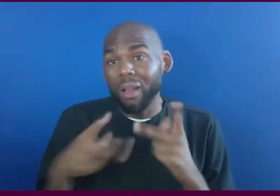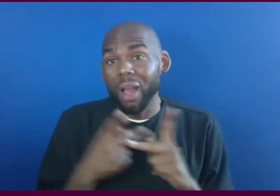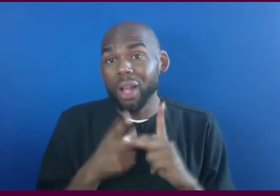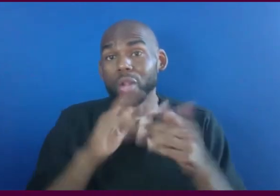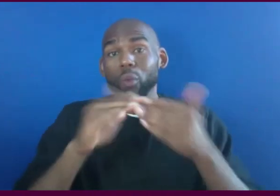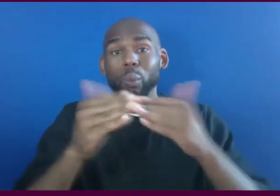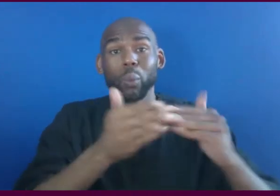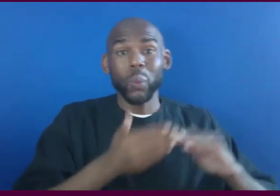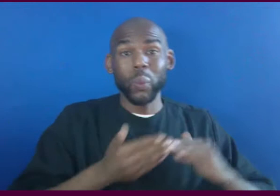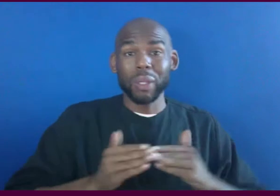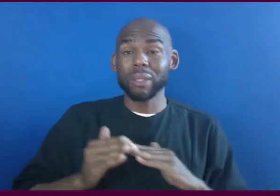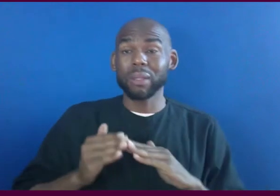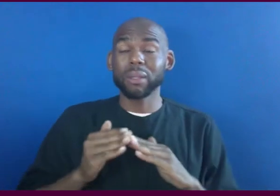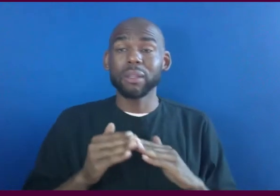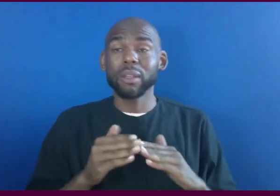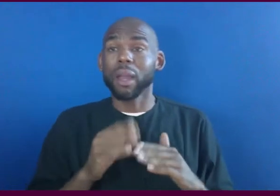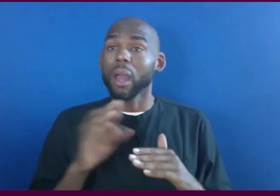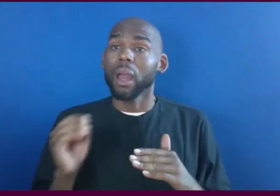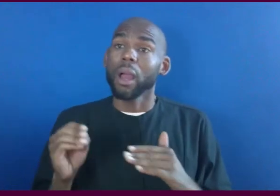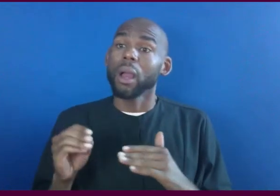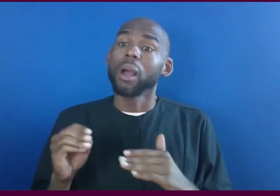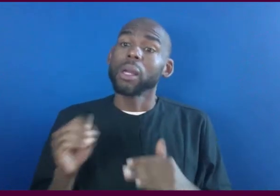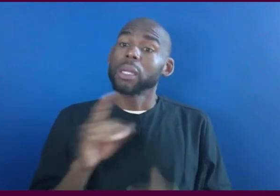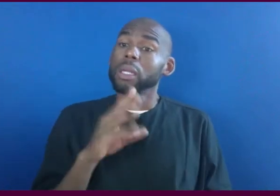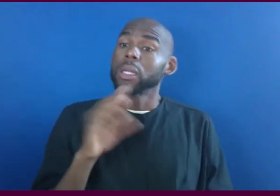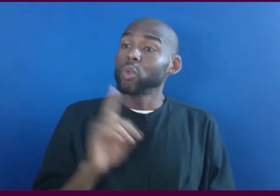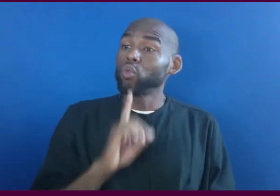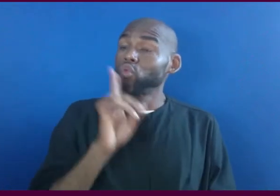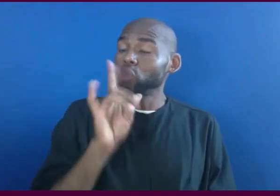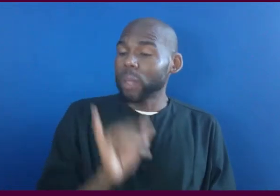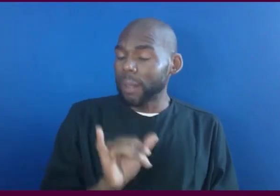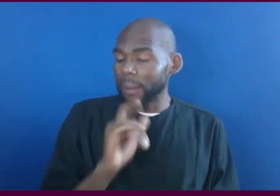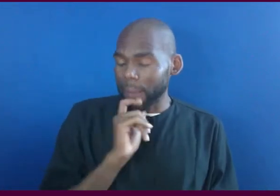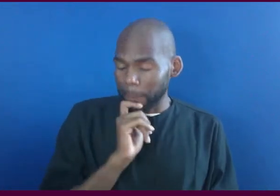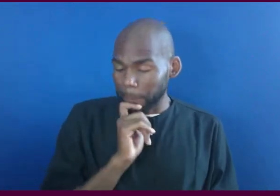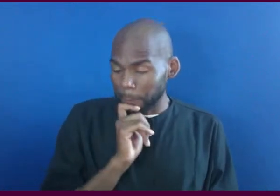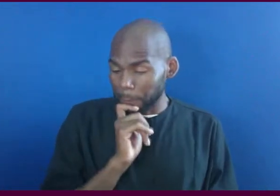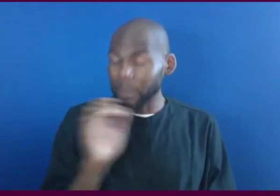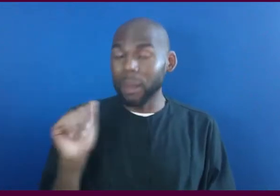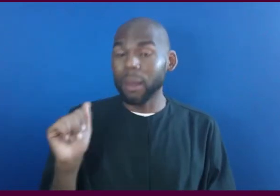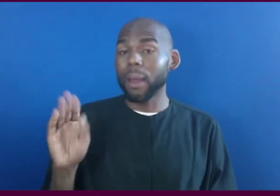communities.